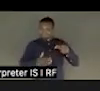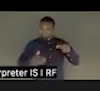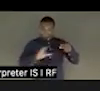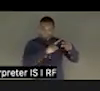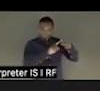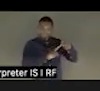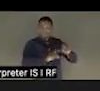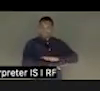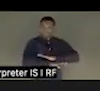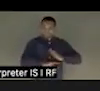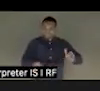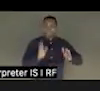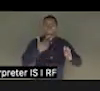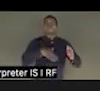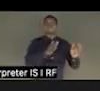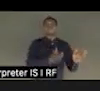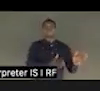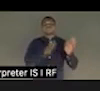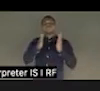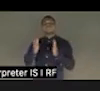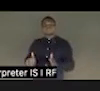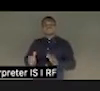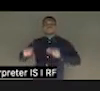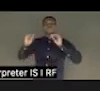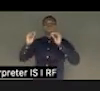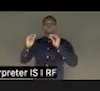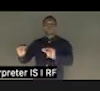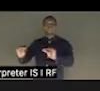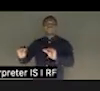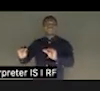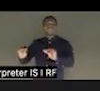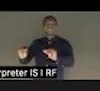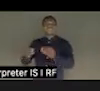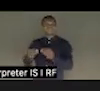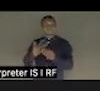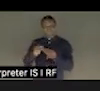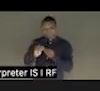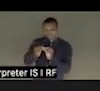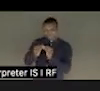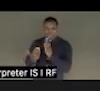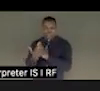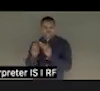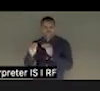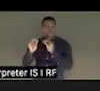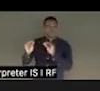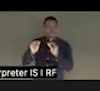And this is then going to be piloted on students who study UX design.